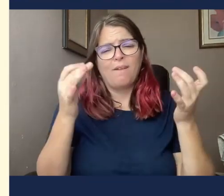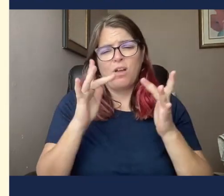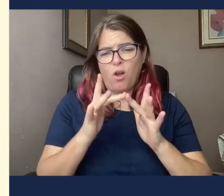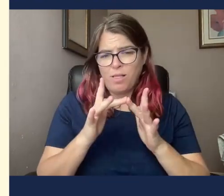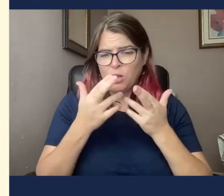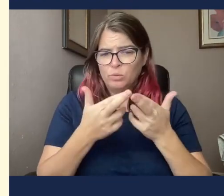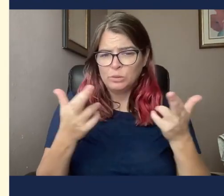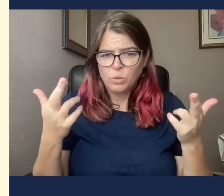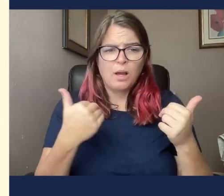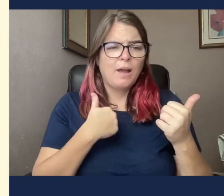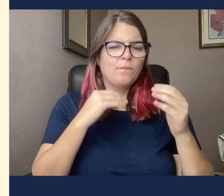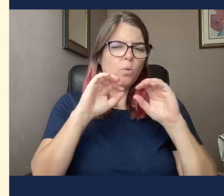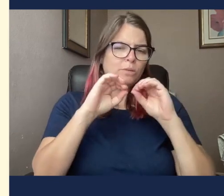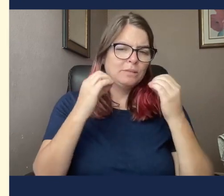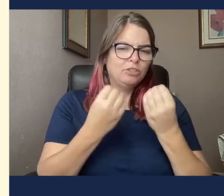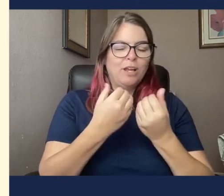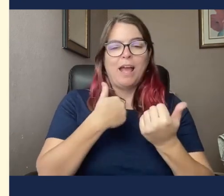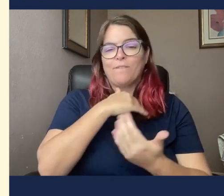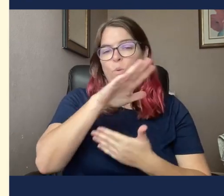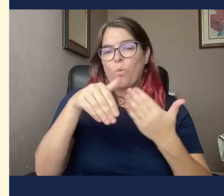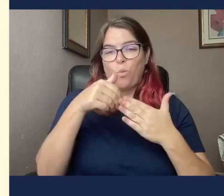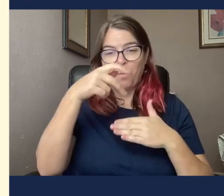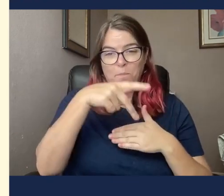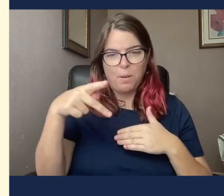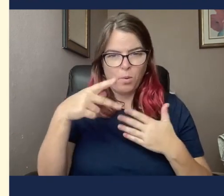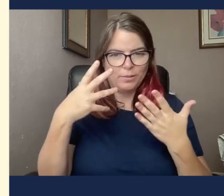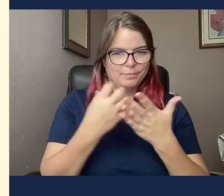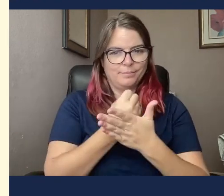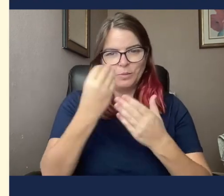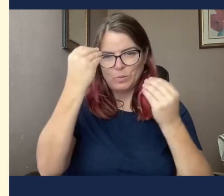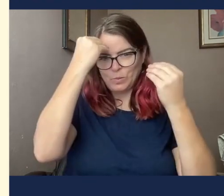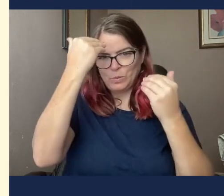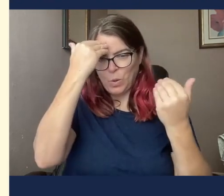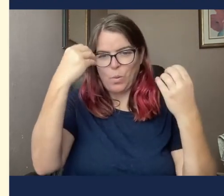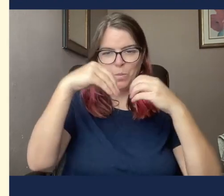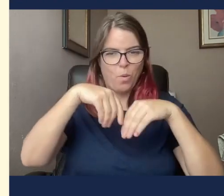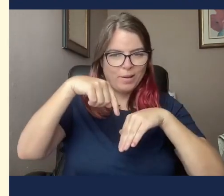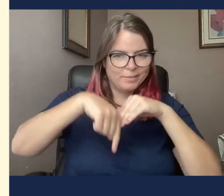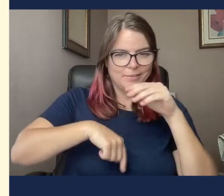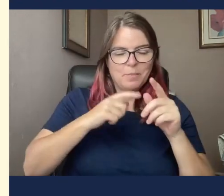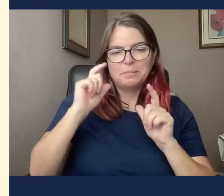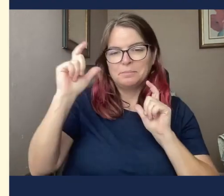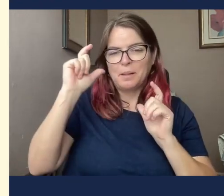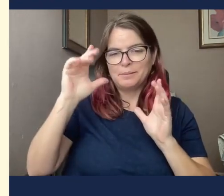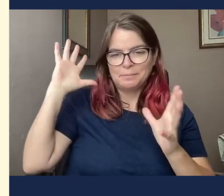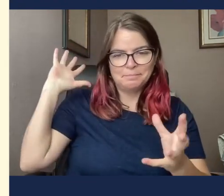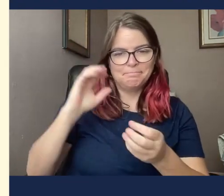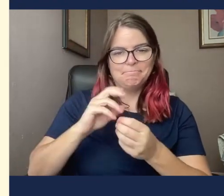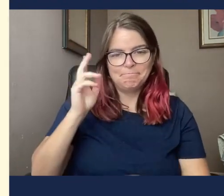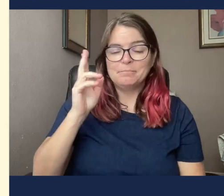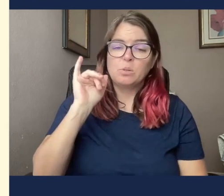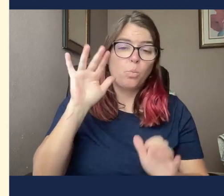of the Chinese government.